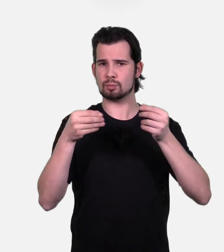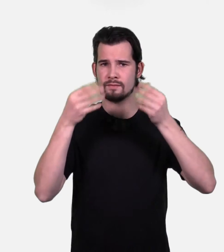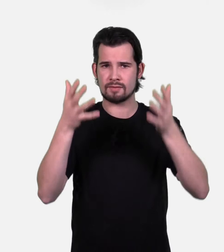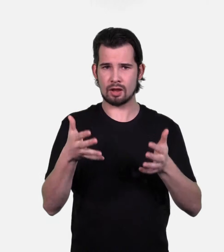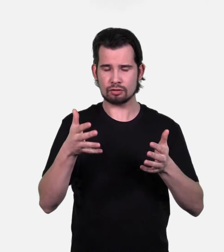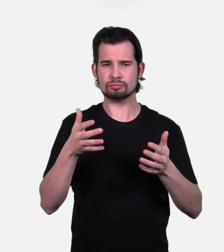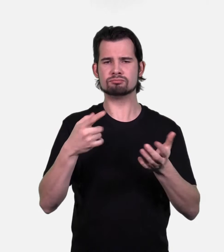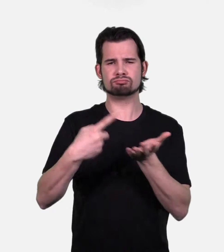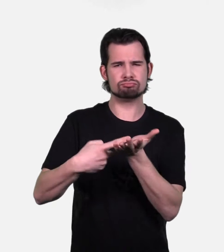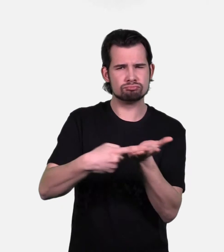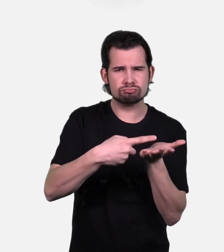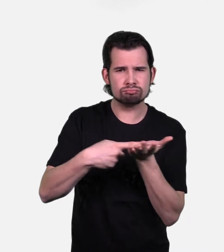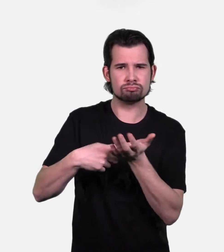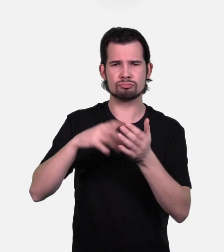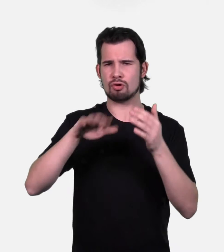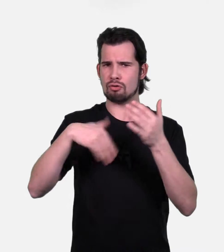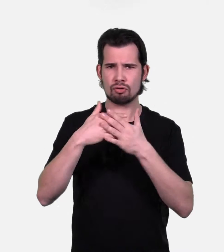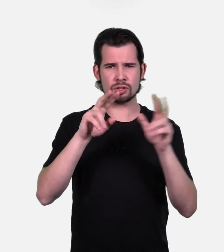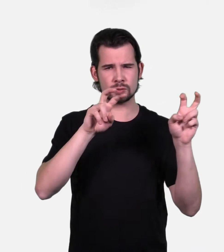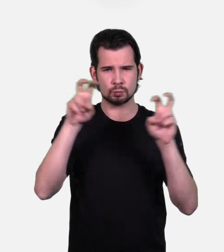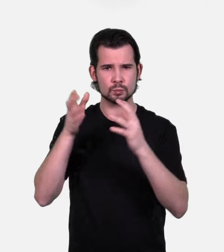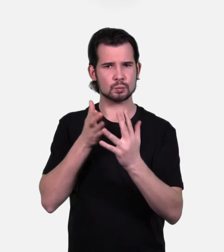in addressing all issues through negotiation.